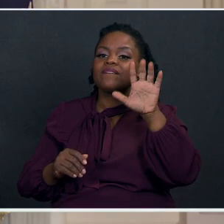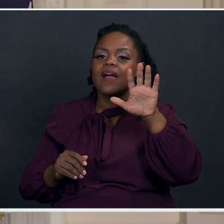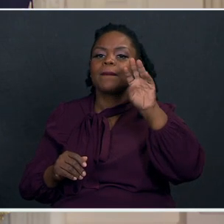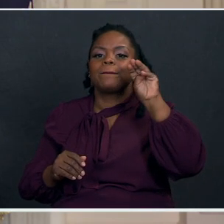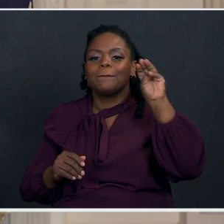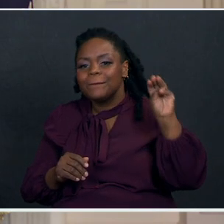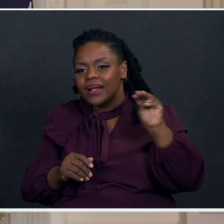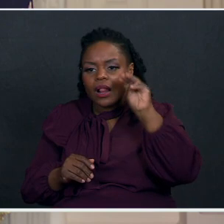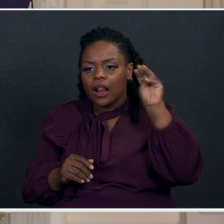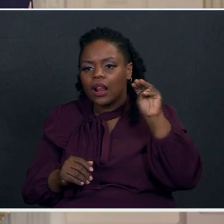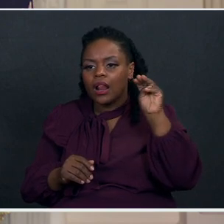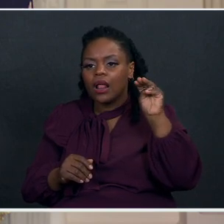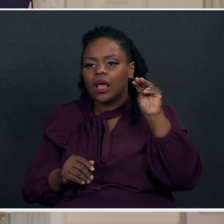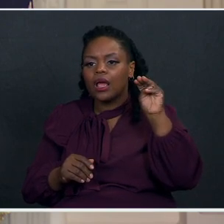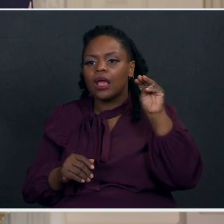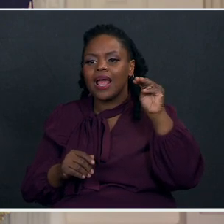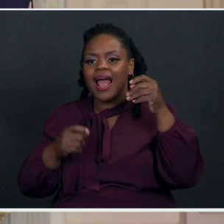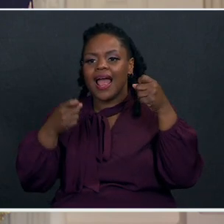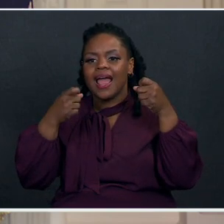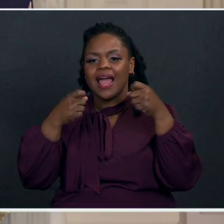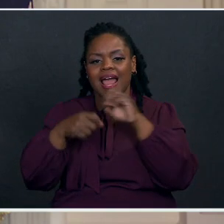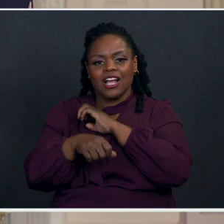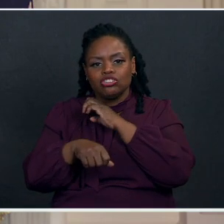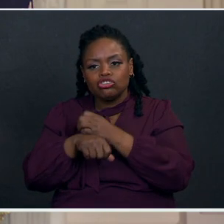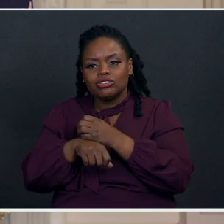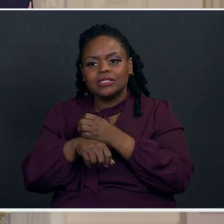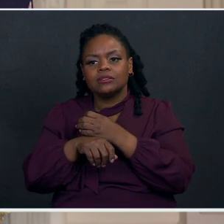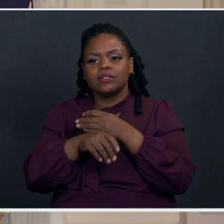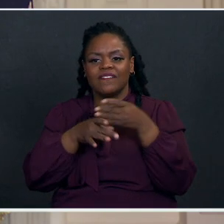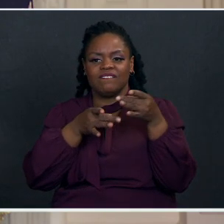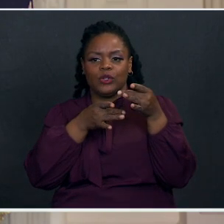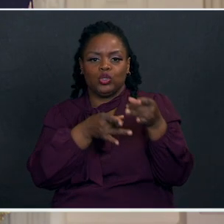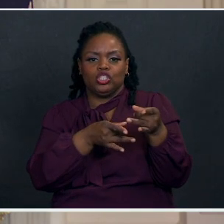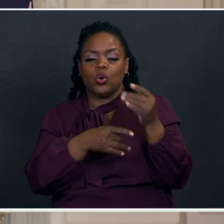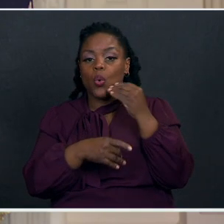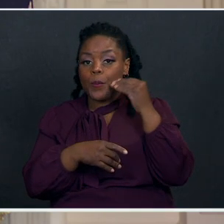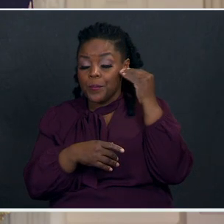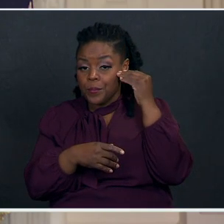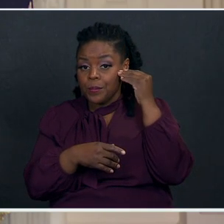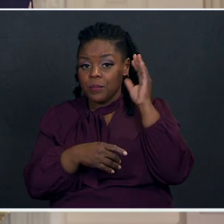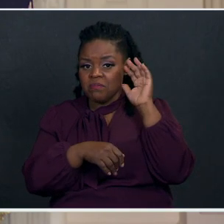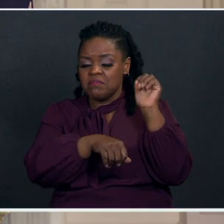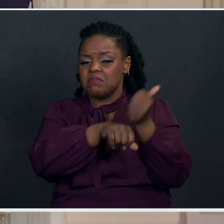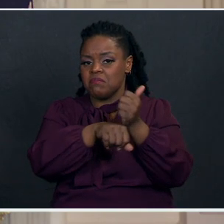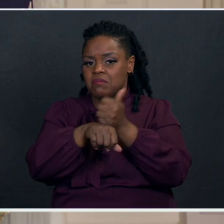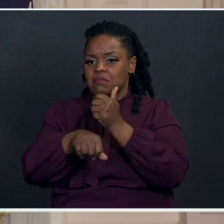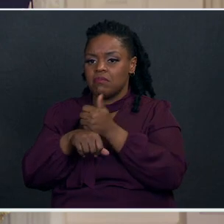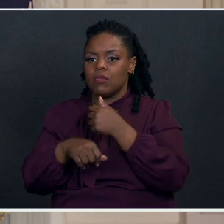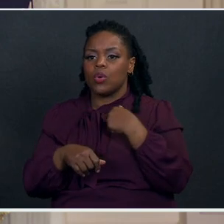that are going to benefit communities three times over: one, by alleviating the affordable housing crisis;